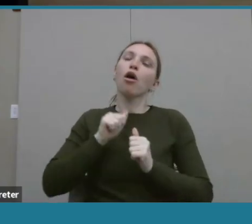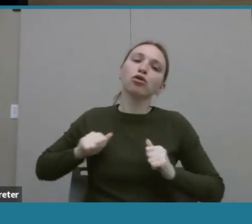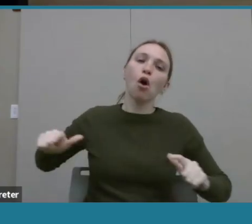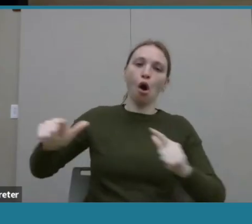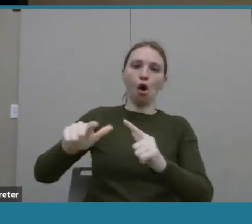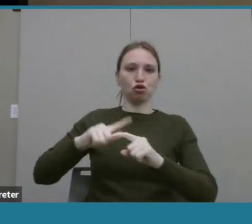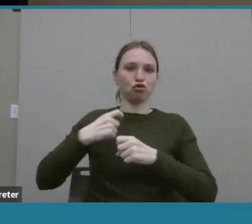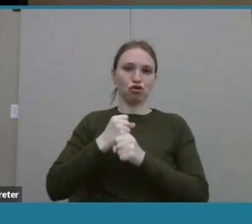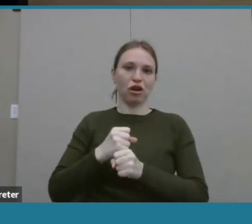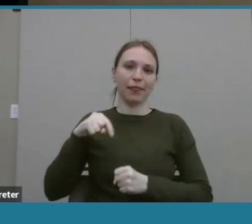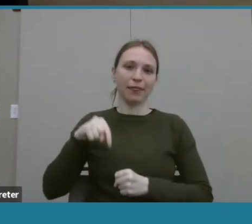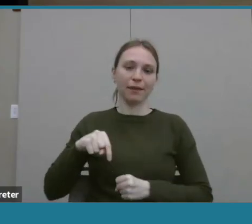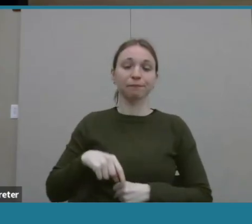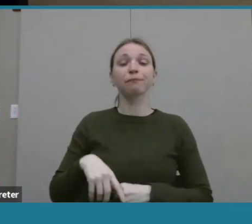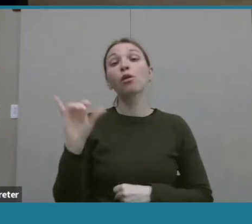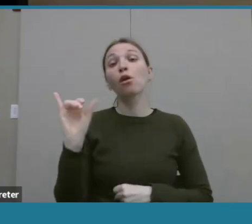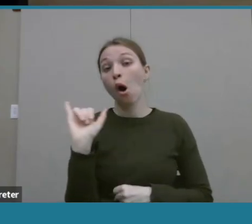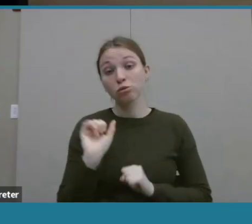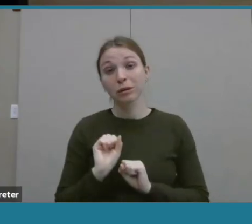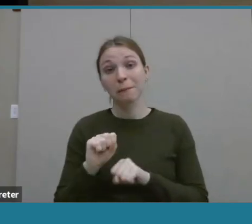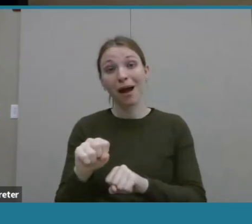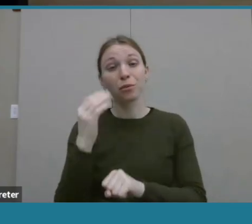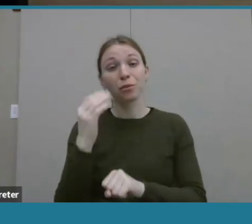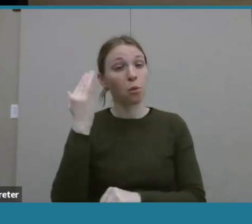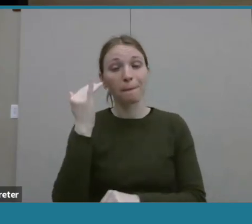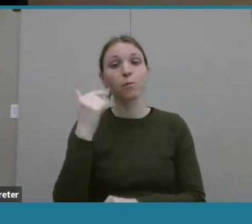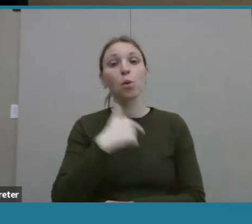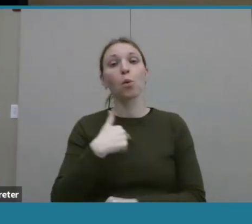It was also made possible because of an Institutional Museum and Library Services